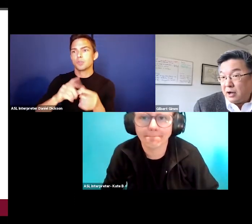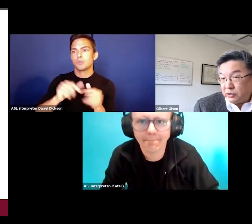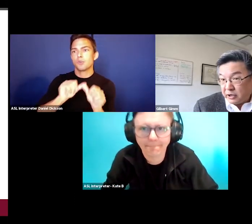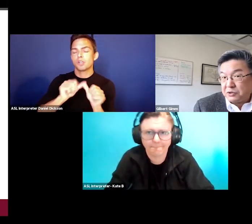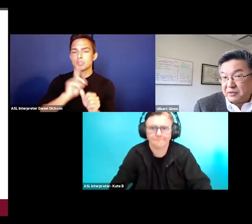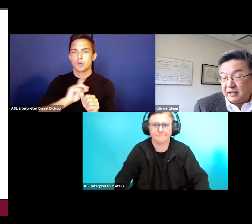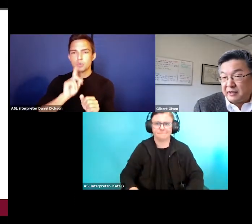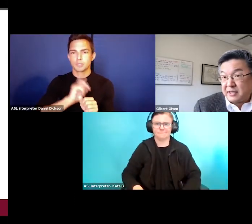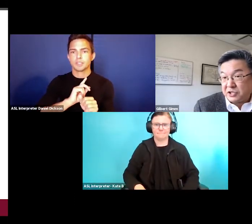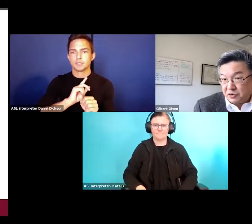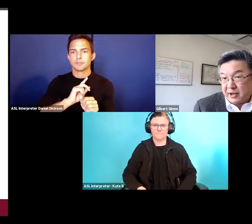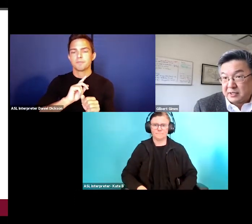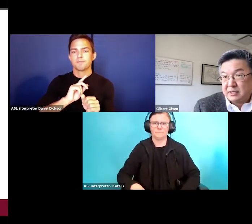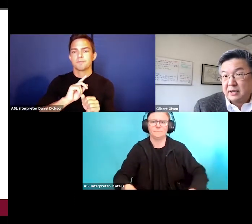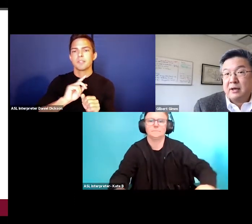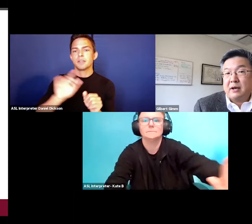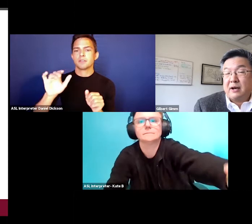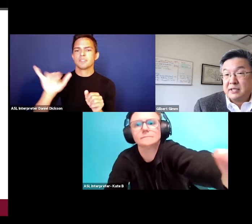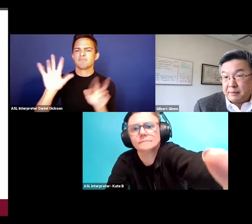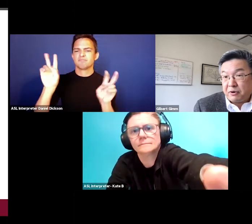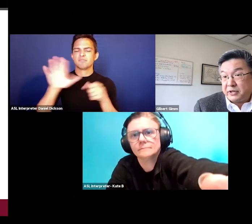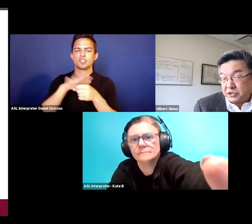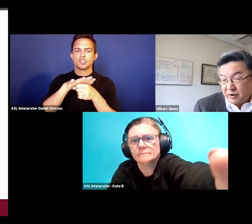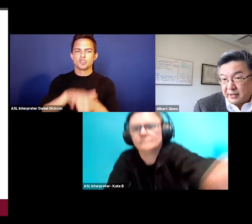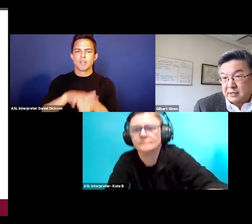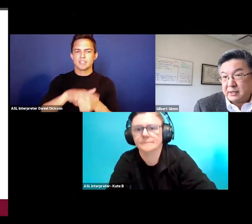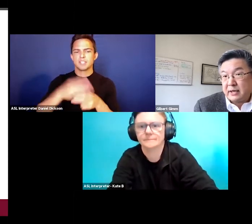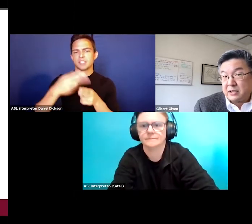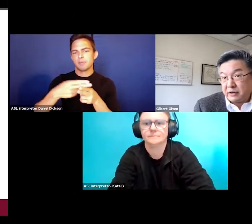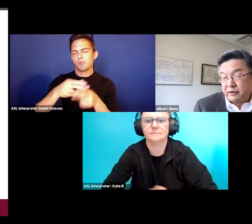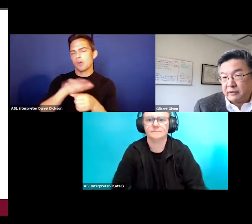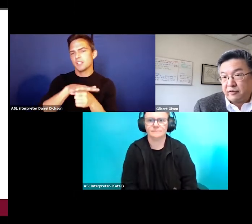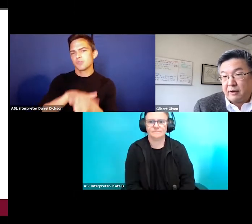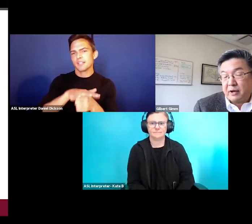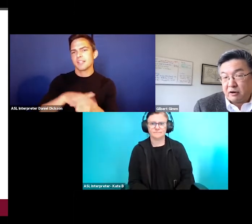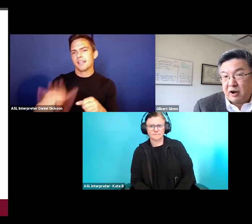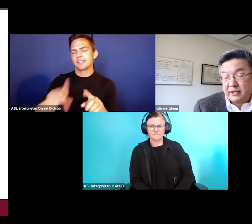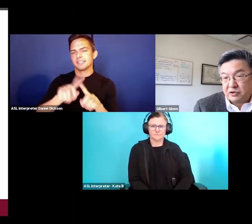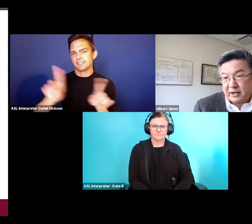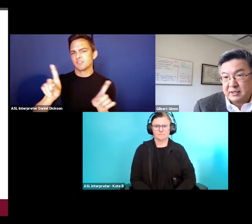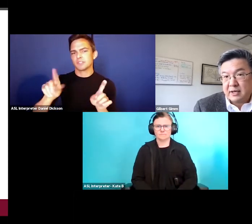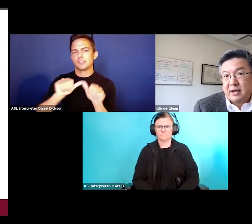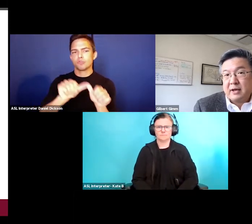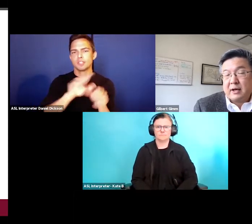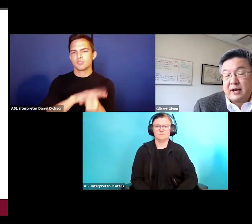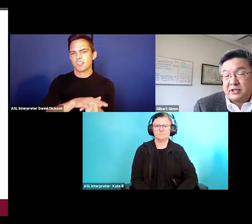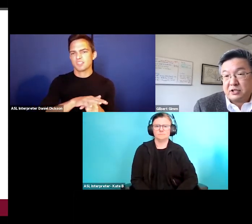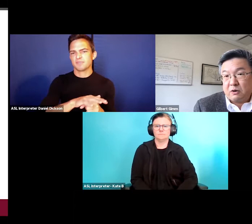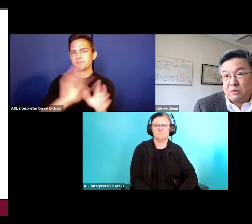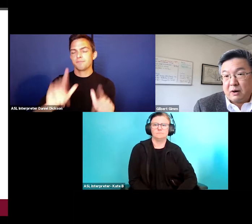You can also think of this as stress. Temporary stress is different from a chronic stress and so